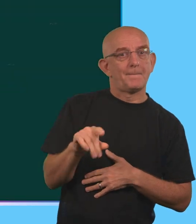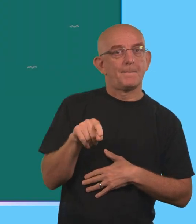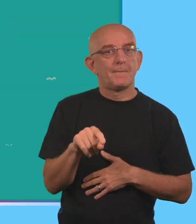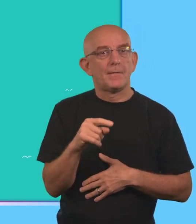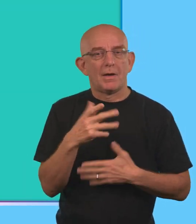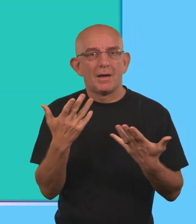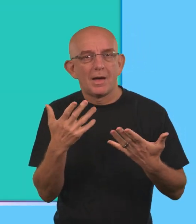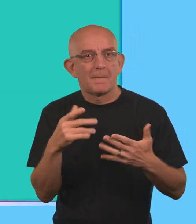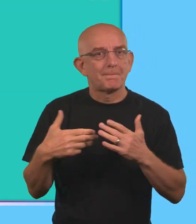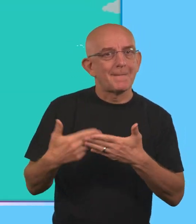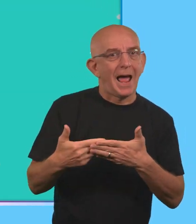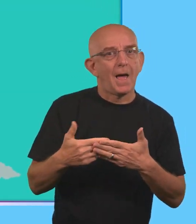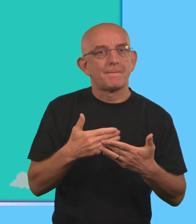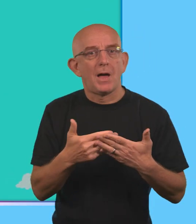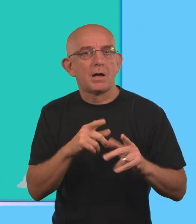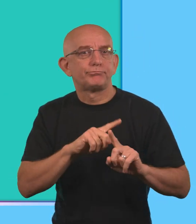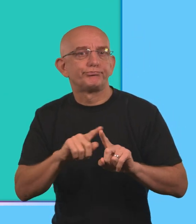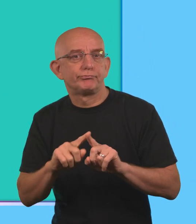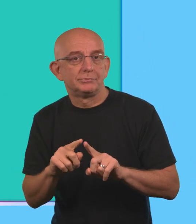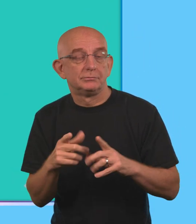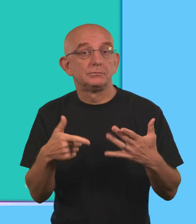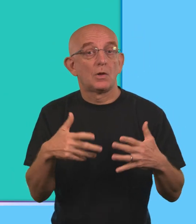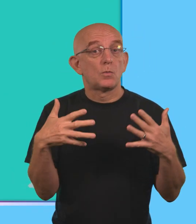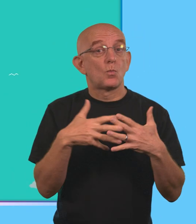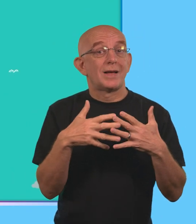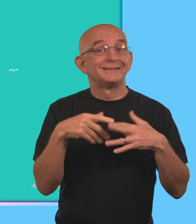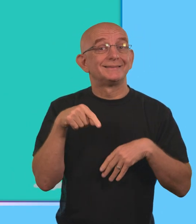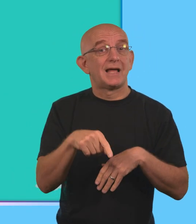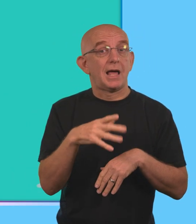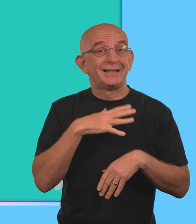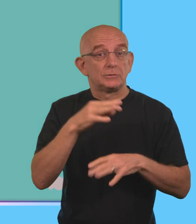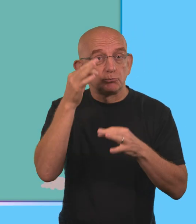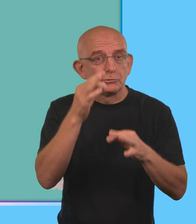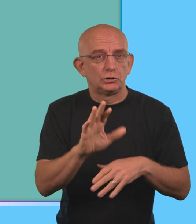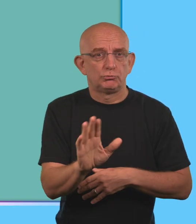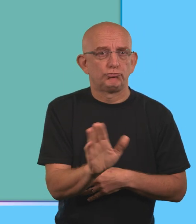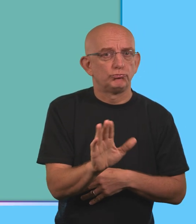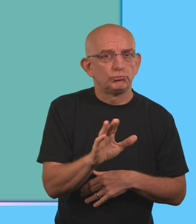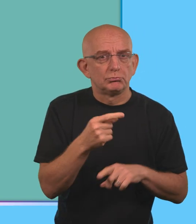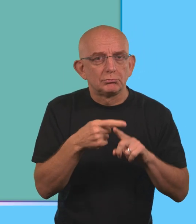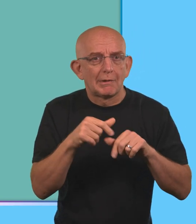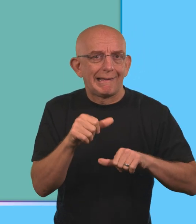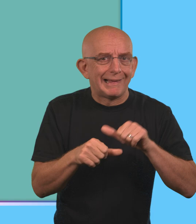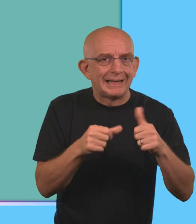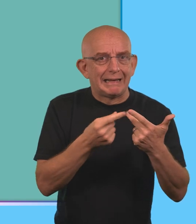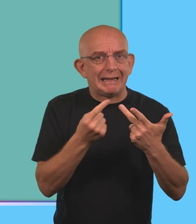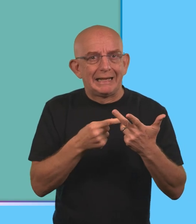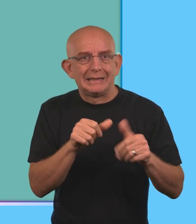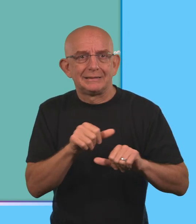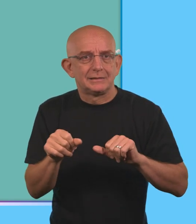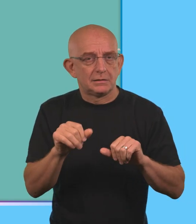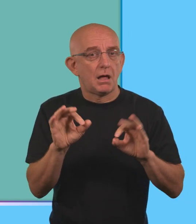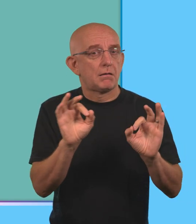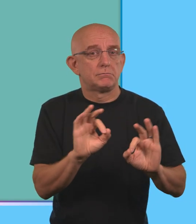Wednesday requires no precision, no speed, no complex sequence of actions. It contains no flashing lights,